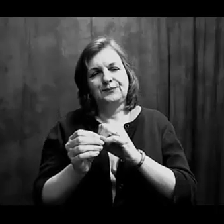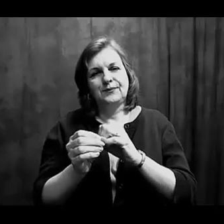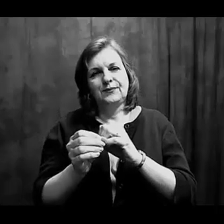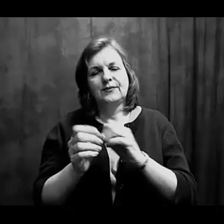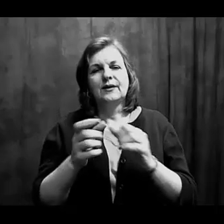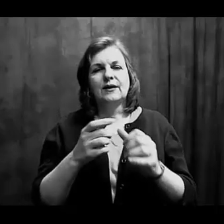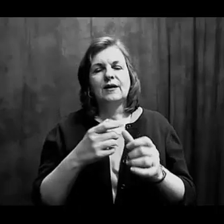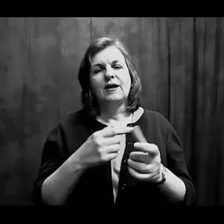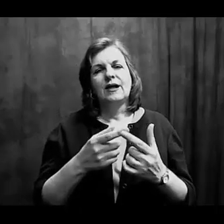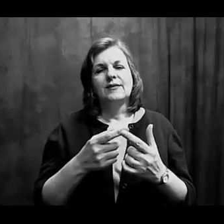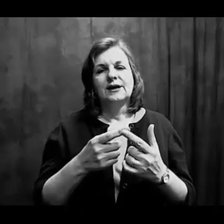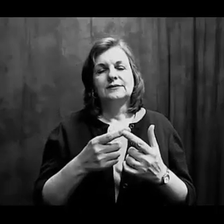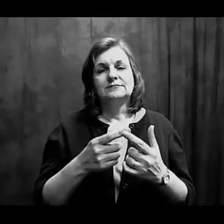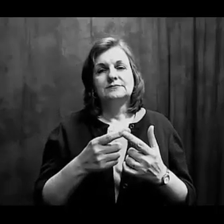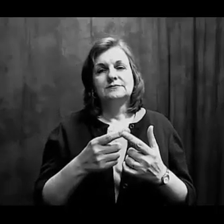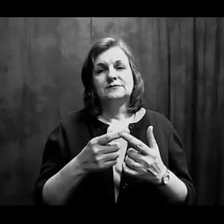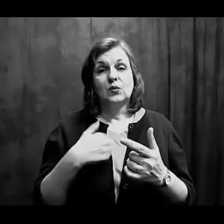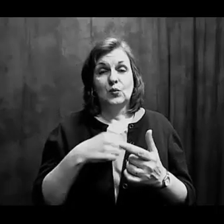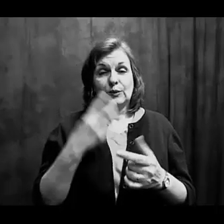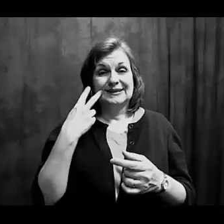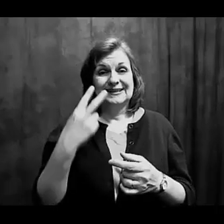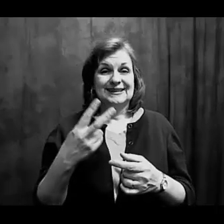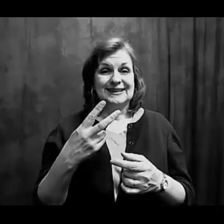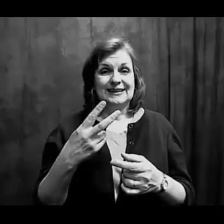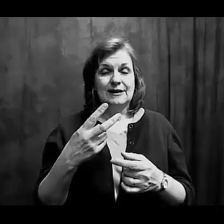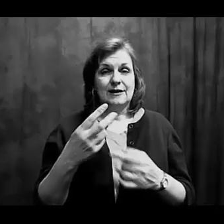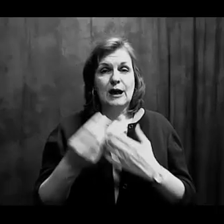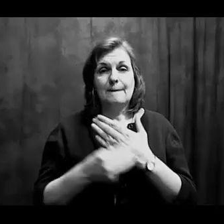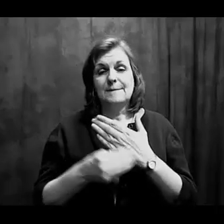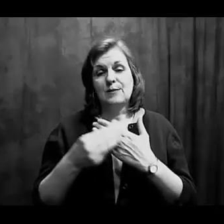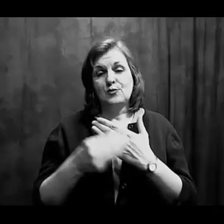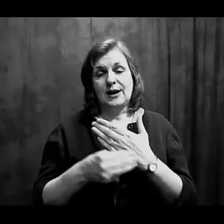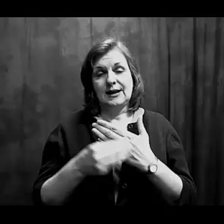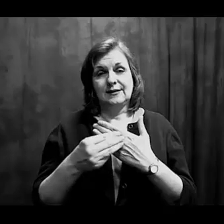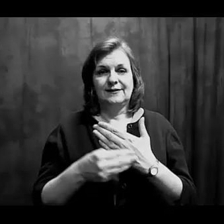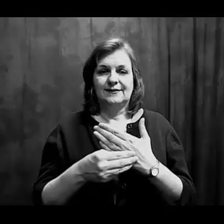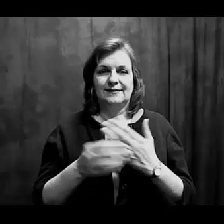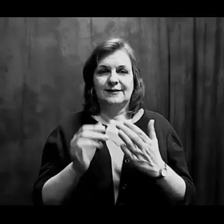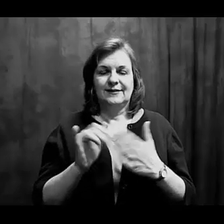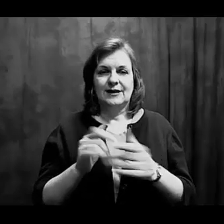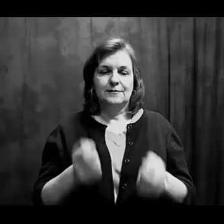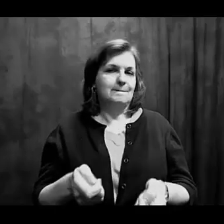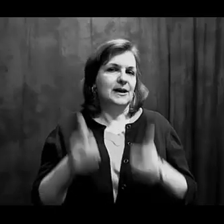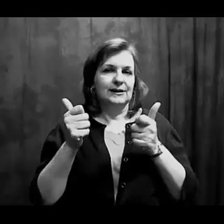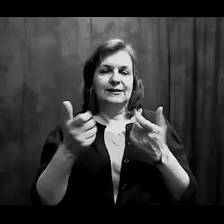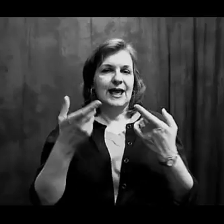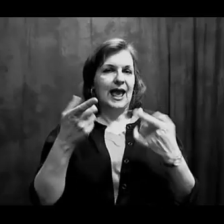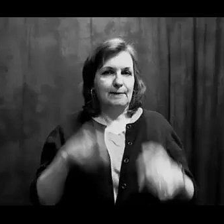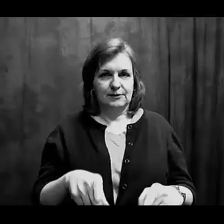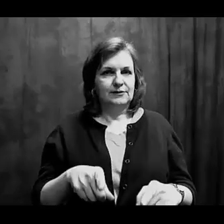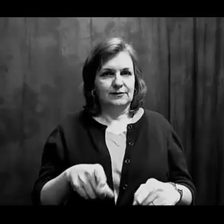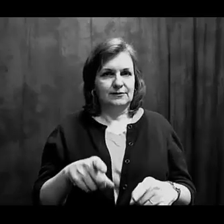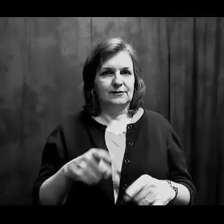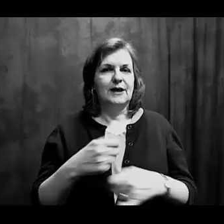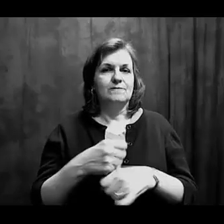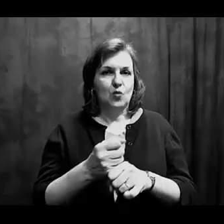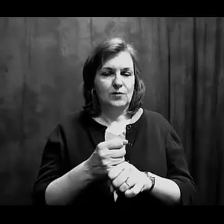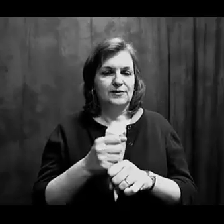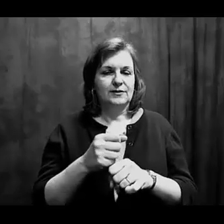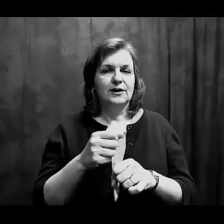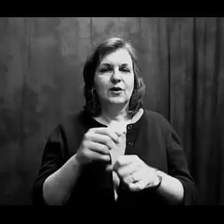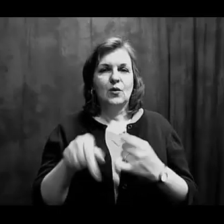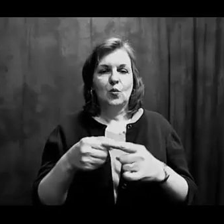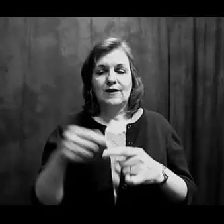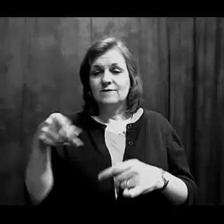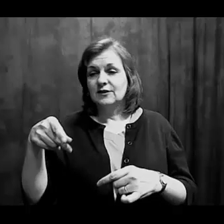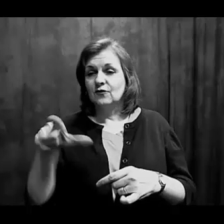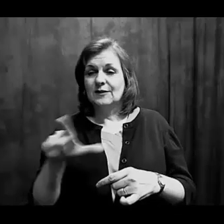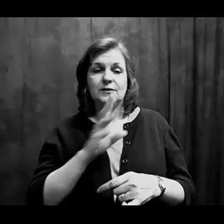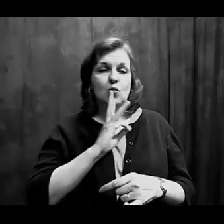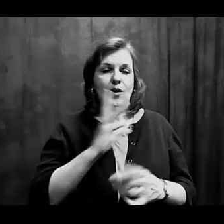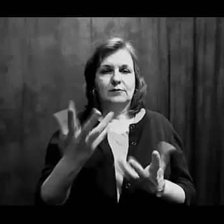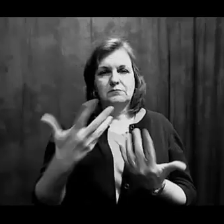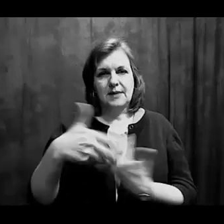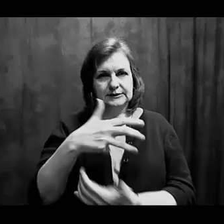water droplet and we get this membrane that essentially spontaneously forms in an aqueous environment [are you aqueous?]